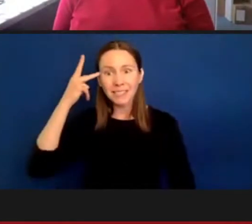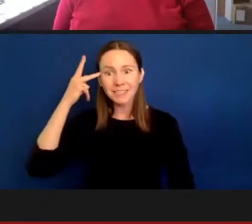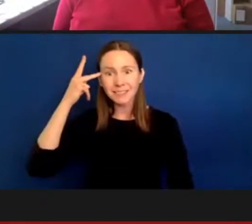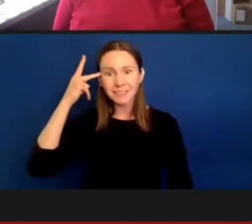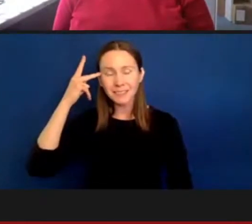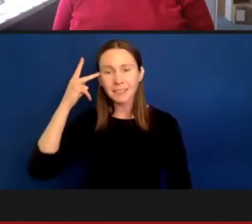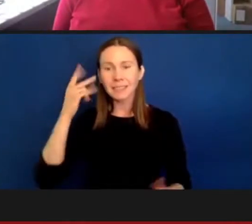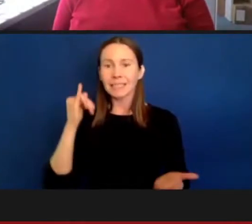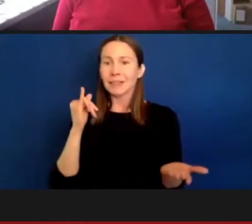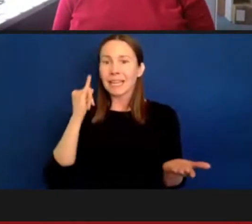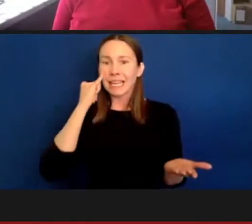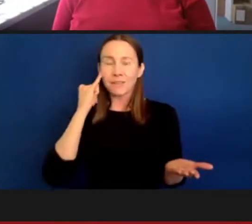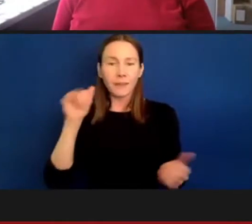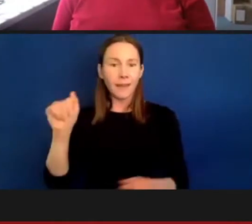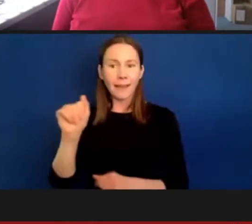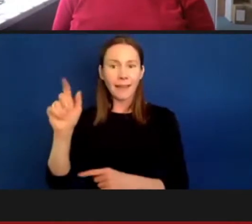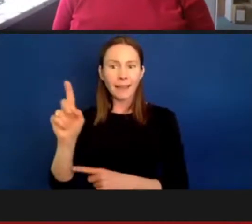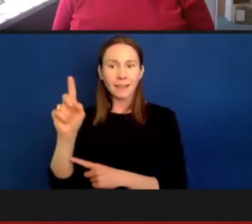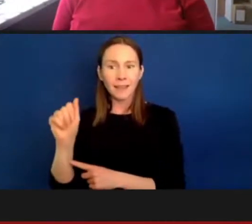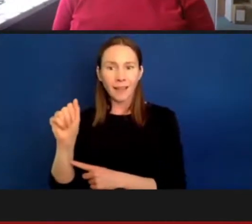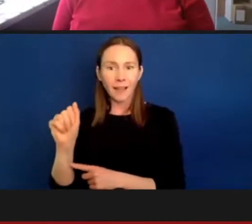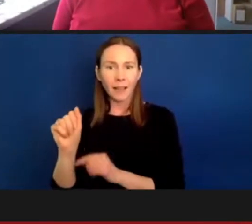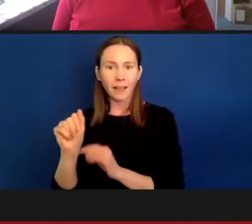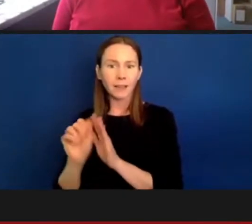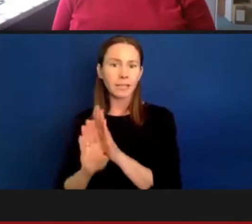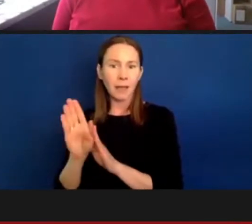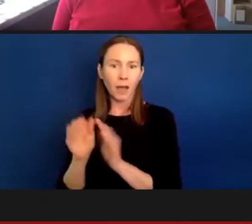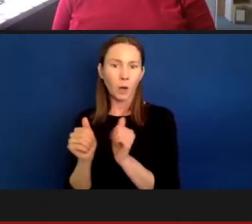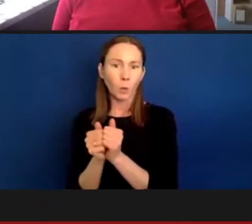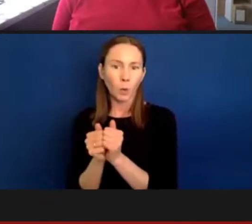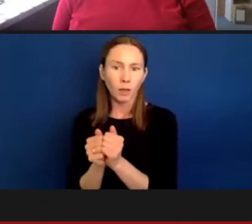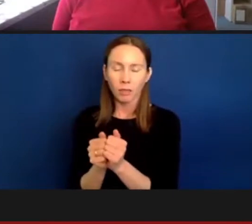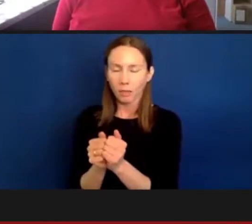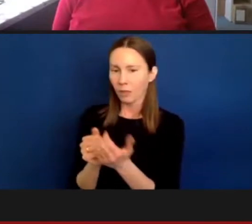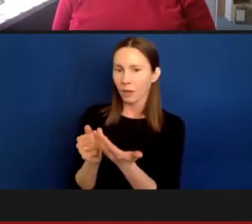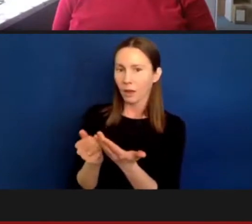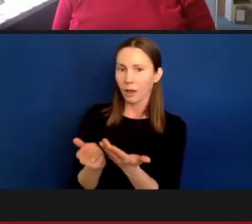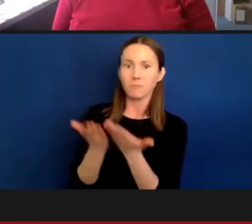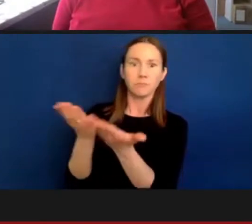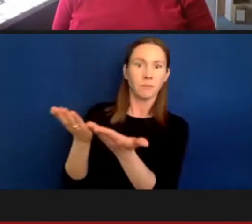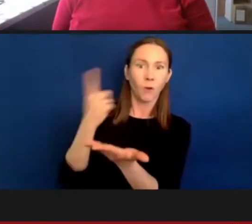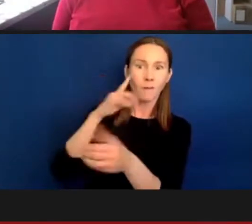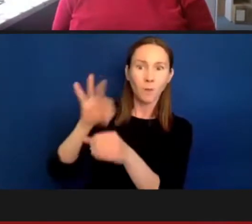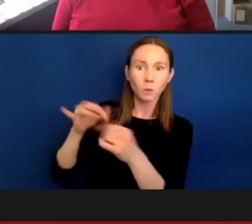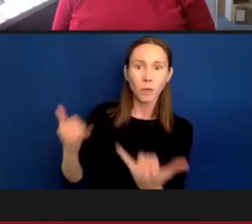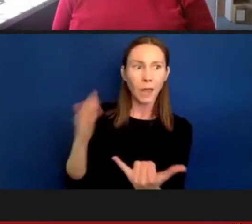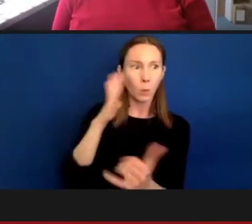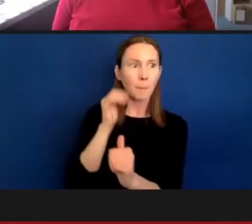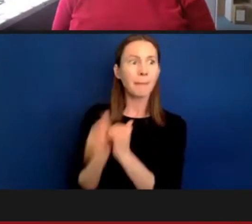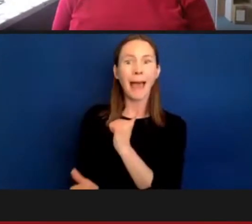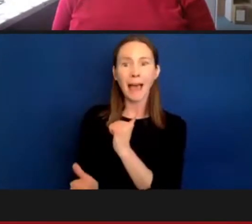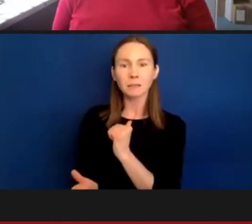If the ADA came up for the vote today would it pass? Chances are no, absolutely not, right?